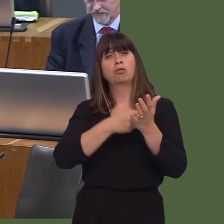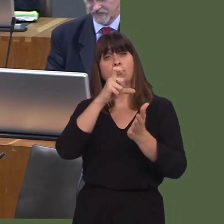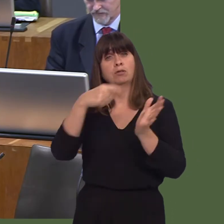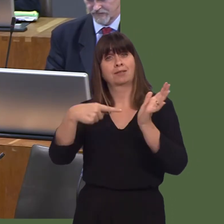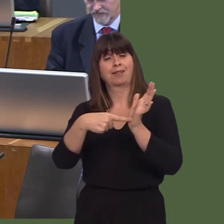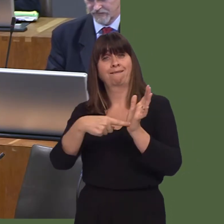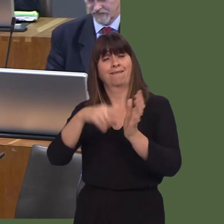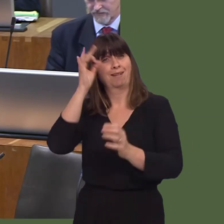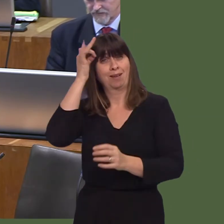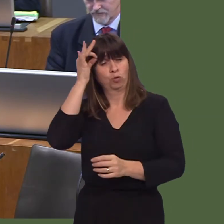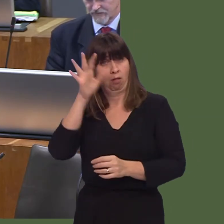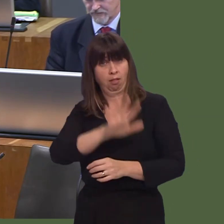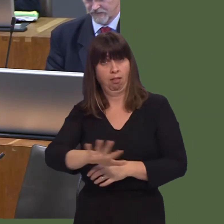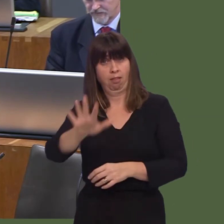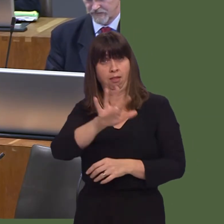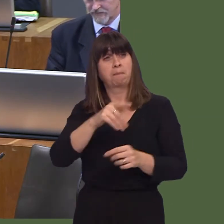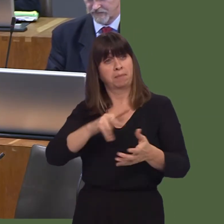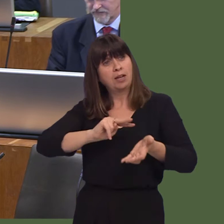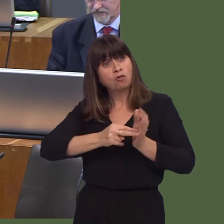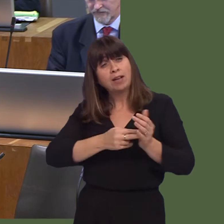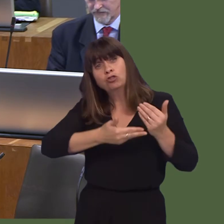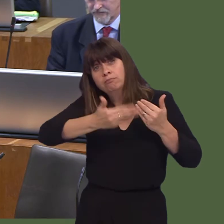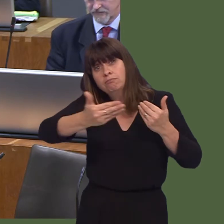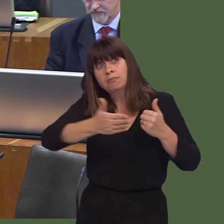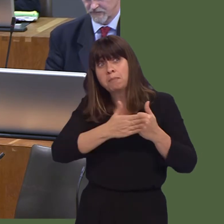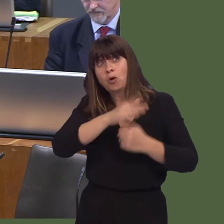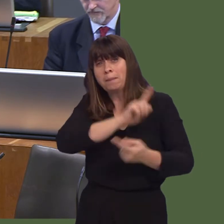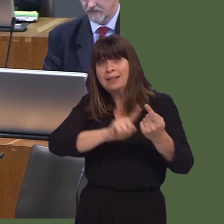site, and a range of future meetings are indeed planned with the other owners and occupiers, and appropriate advice will be provided during those meetings.